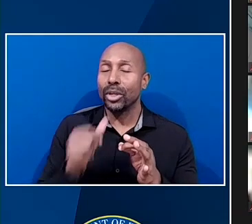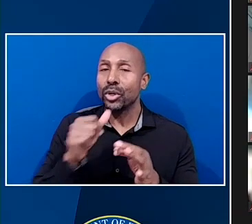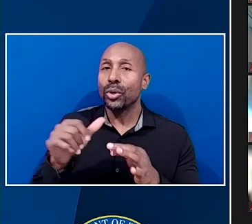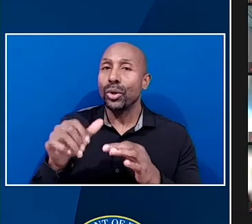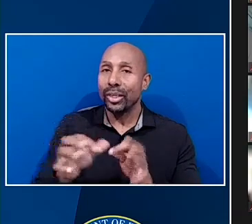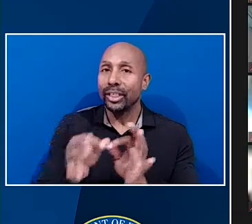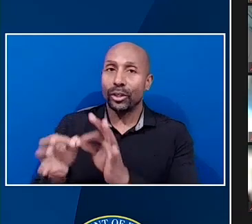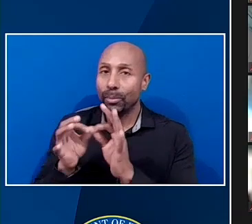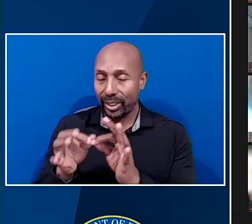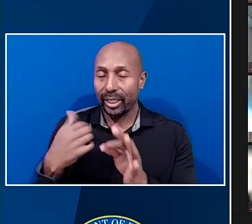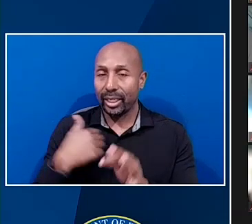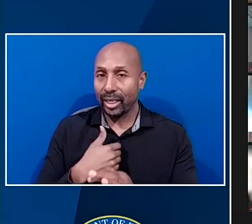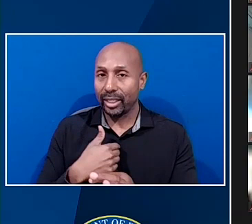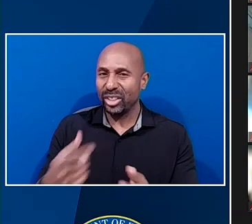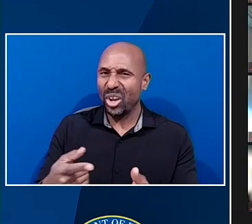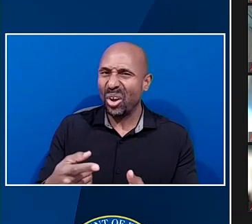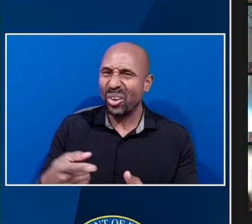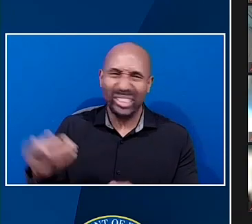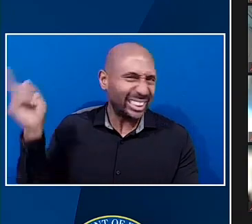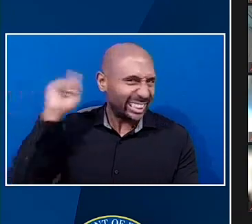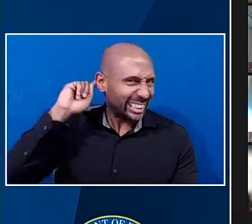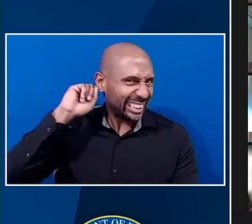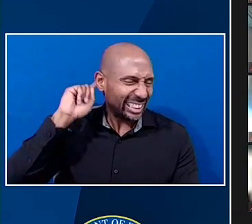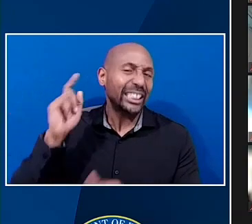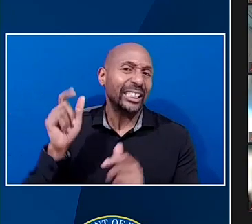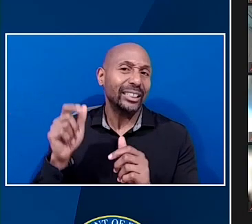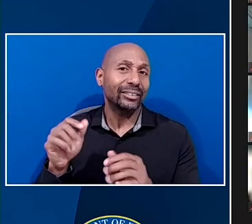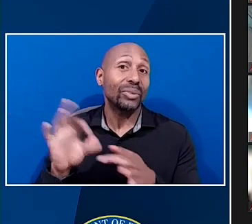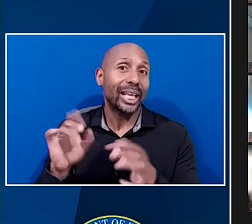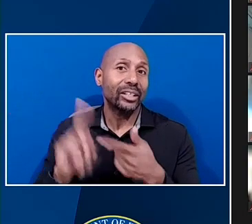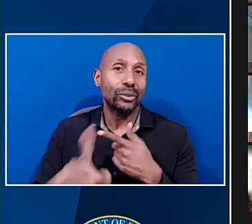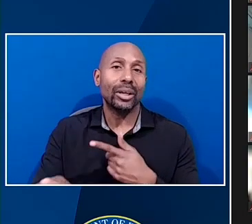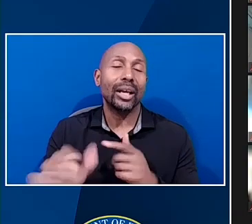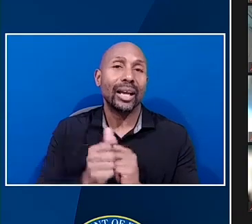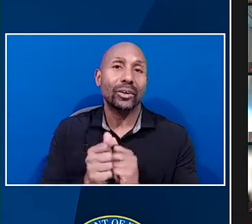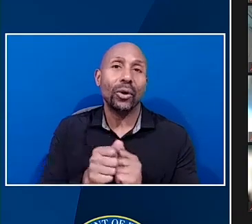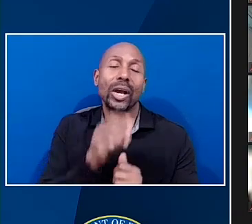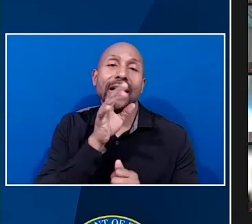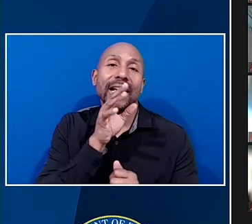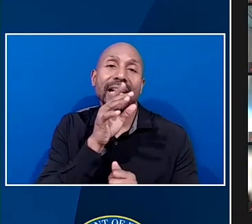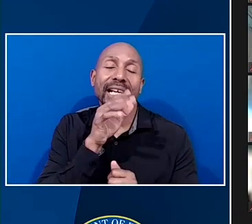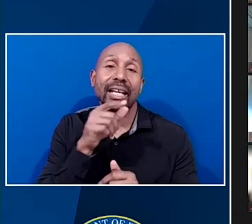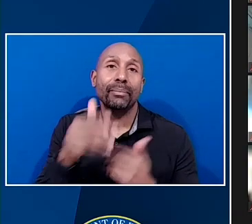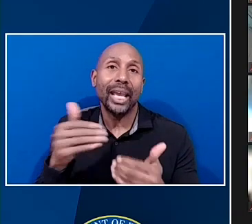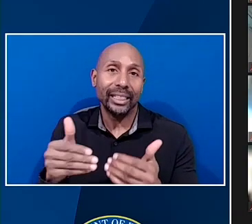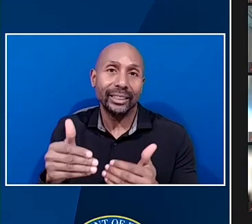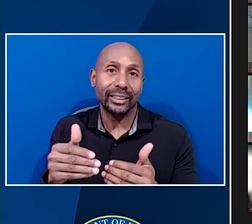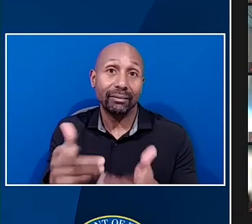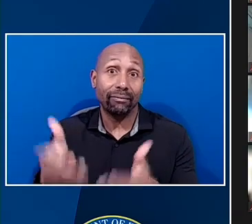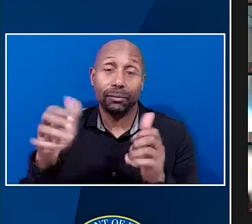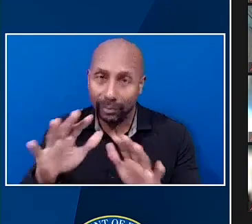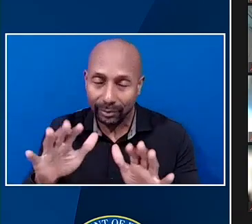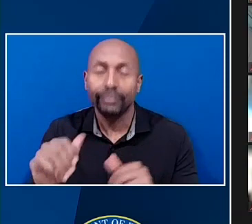So if we can be mindful of that with our speaking pace. And also, since we are halfway through, time is of the essence.